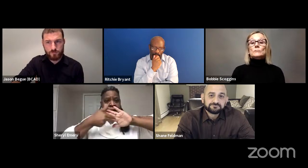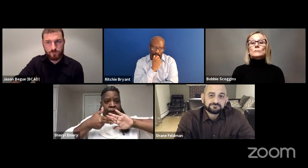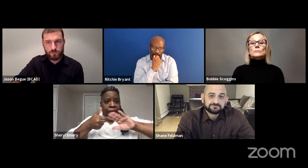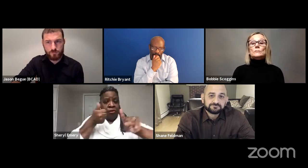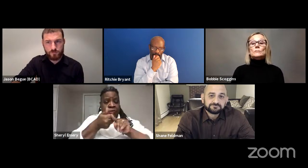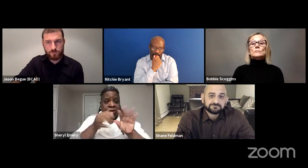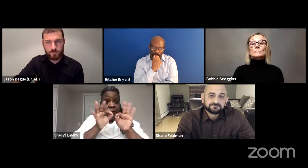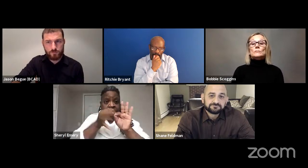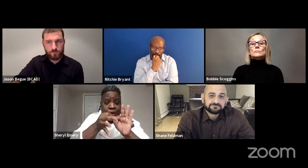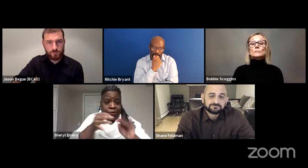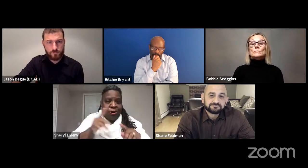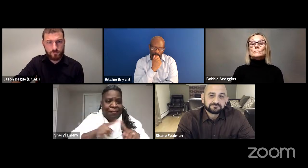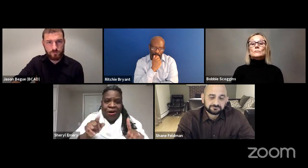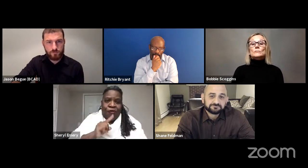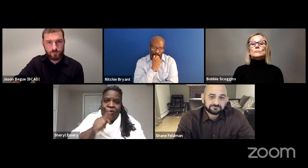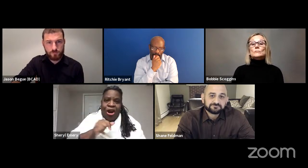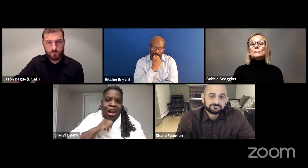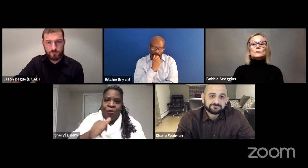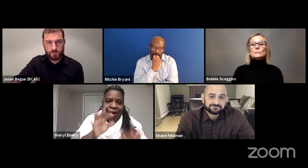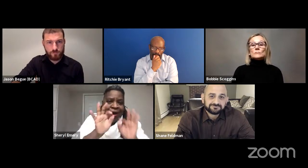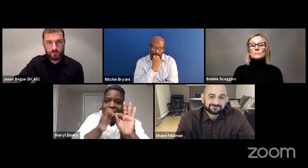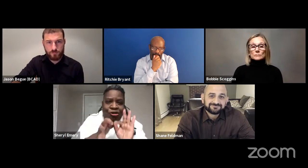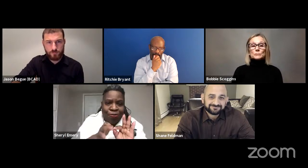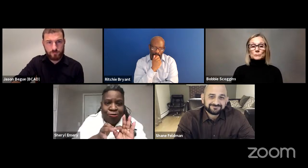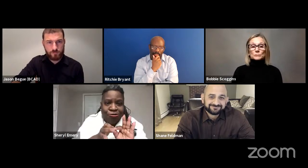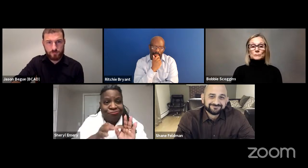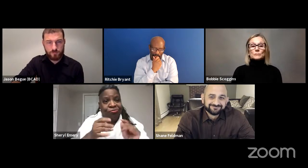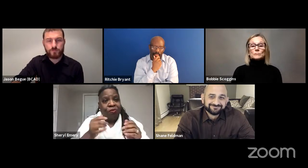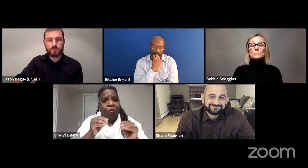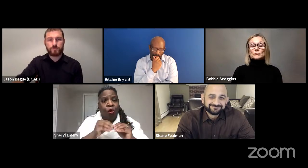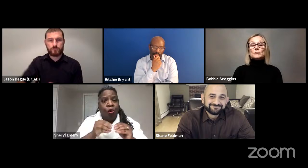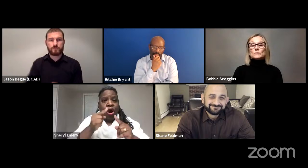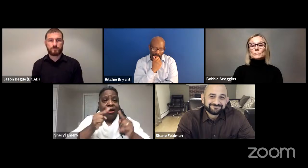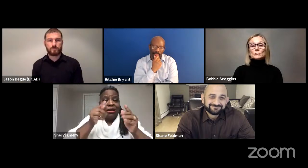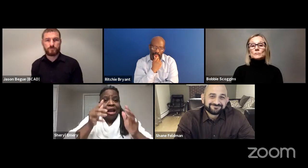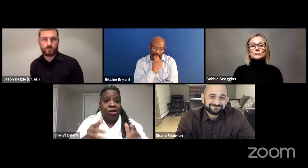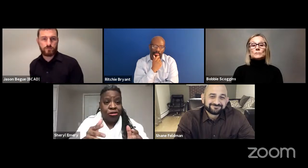We initially lost people who had been calling themselves interpreters but really weren't